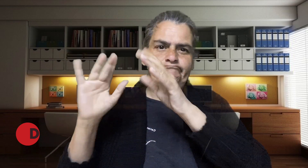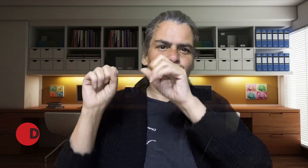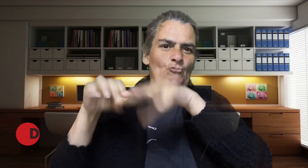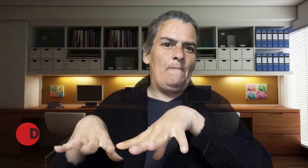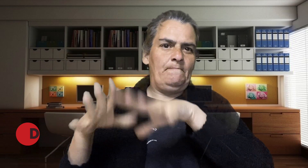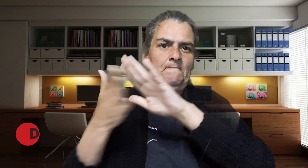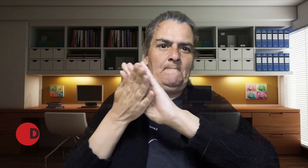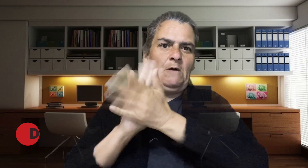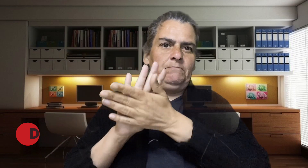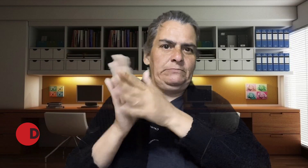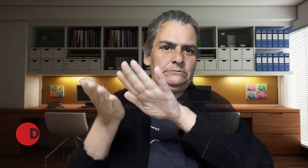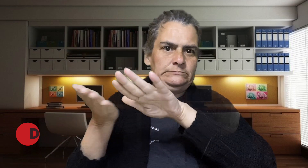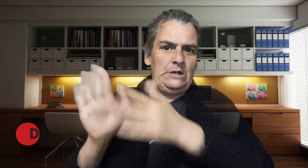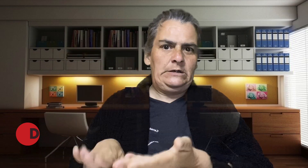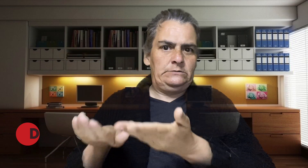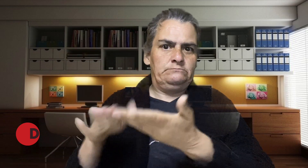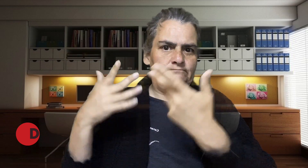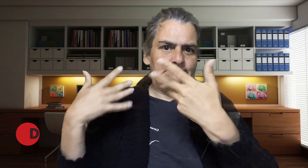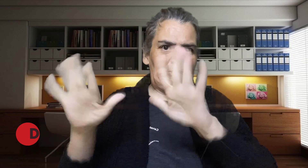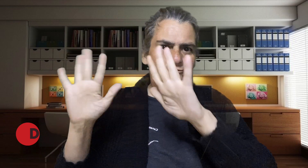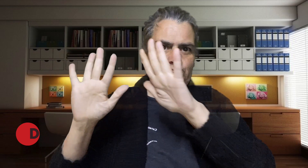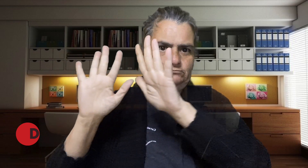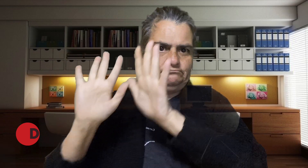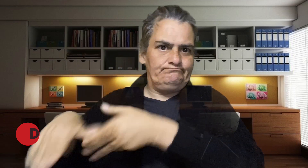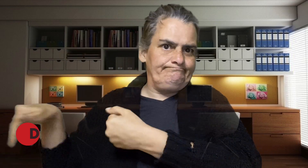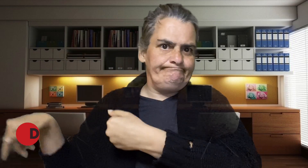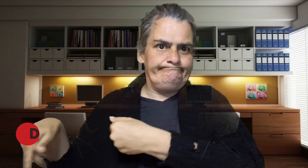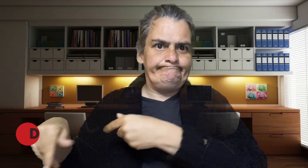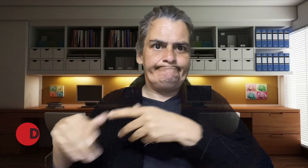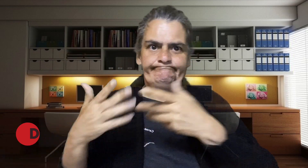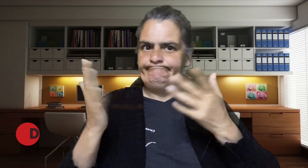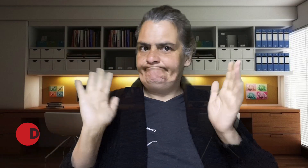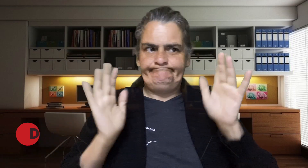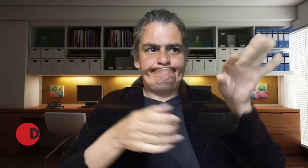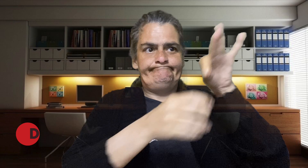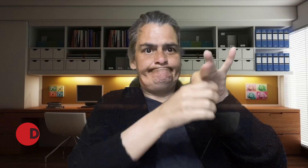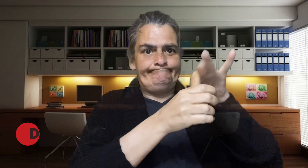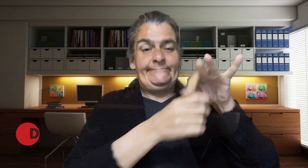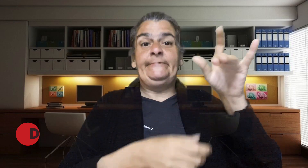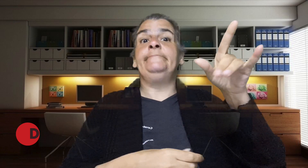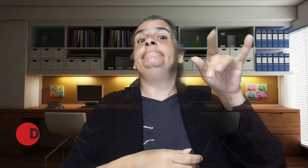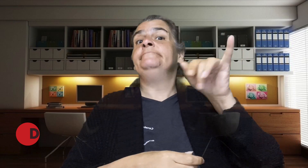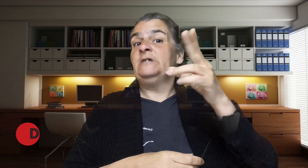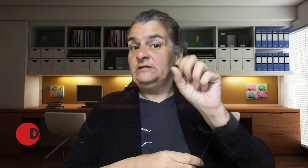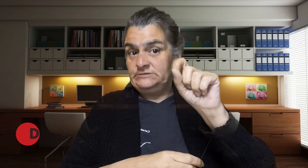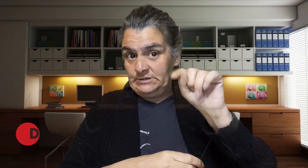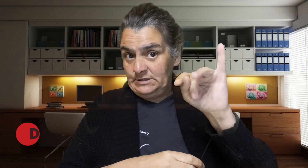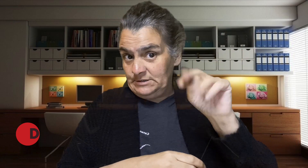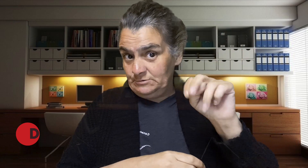Carla Qualtrough to bring it up again. They went through the